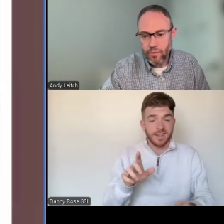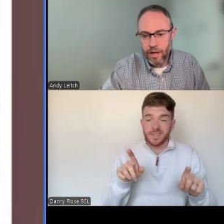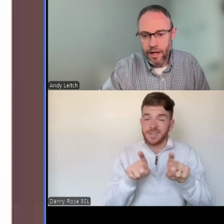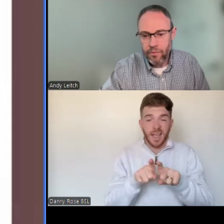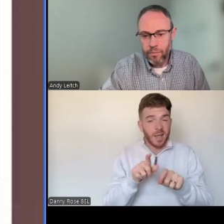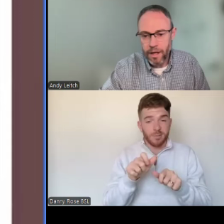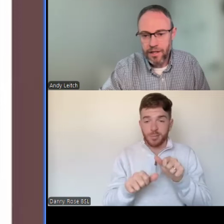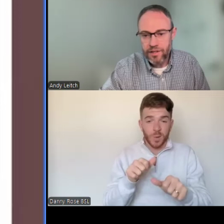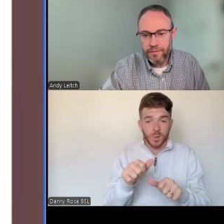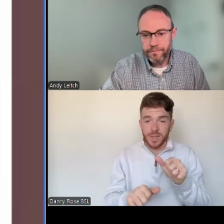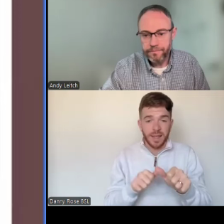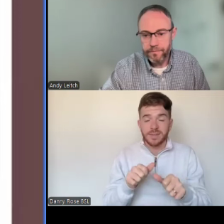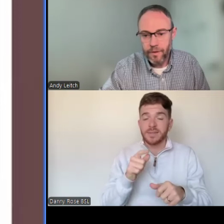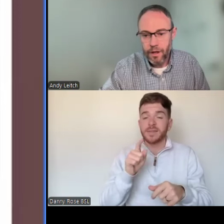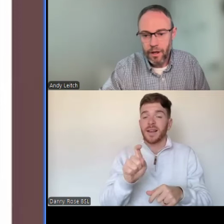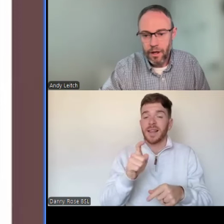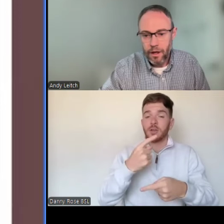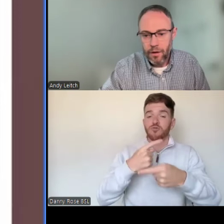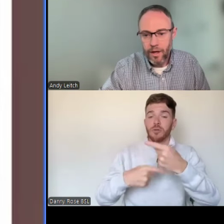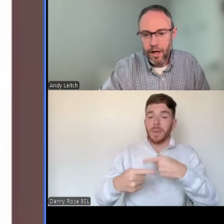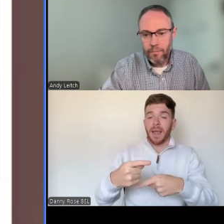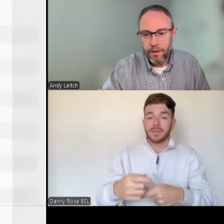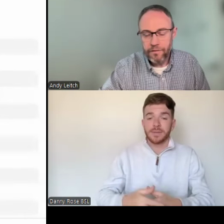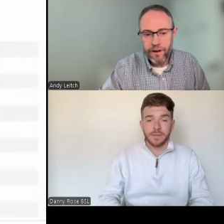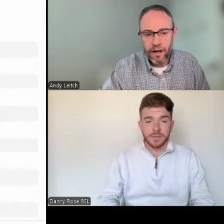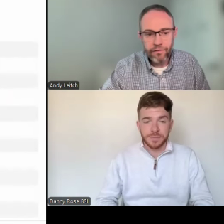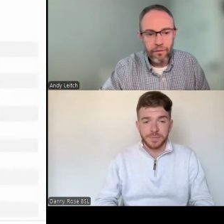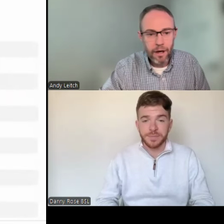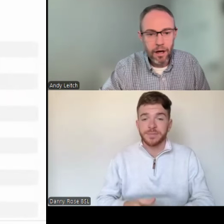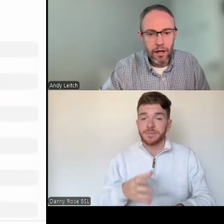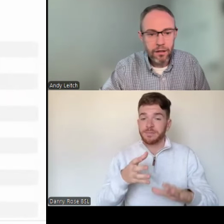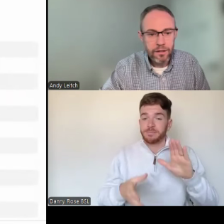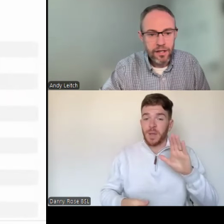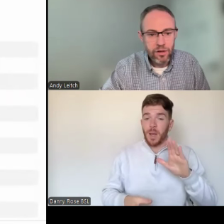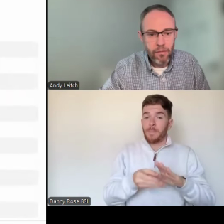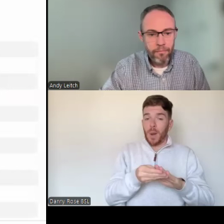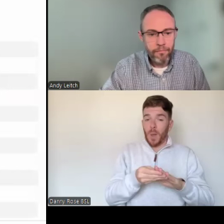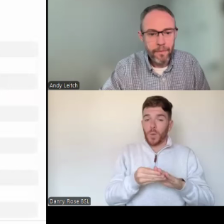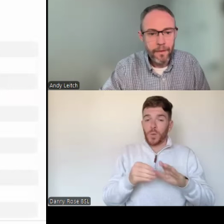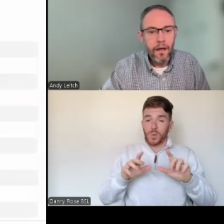We click Replace. We upload the file from our desktop